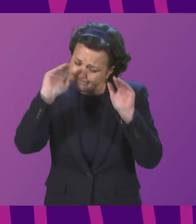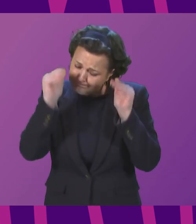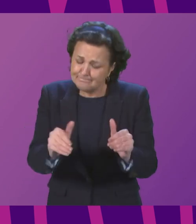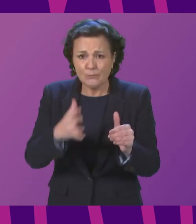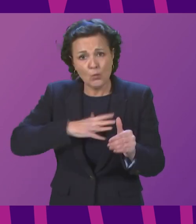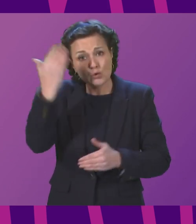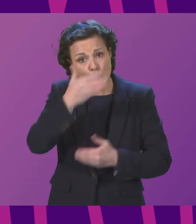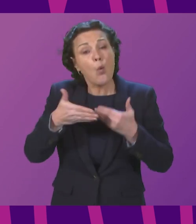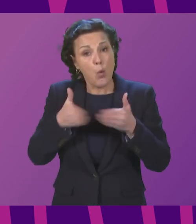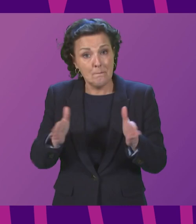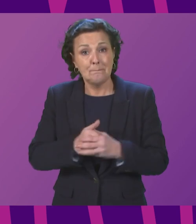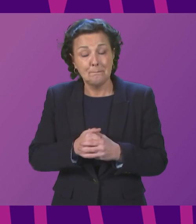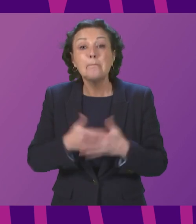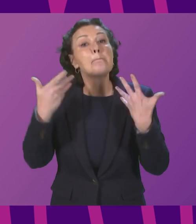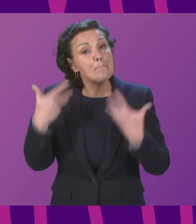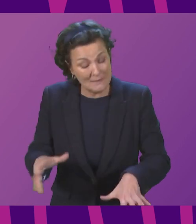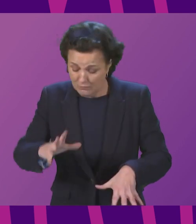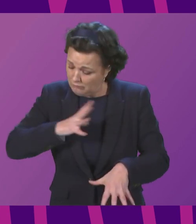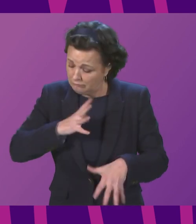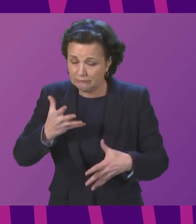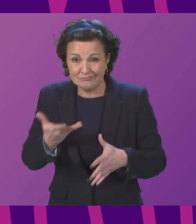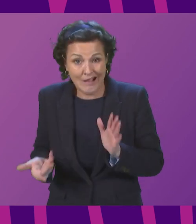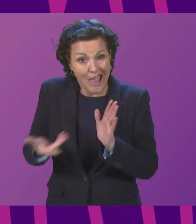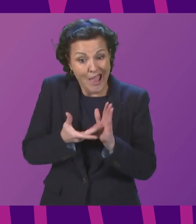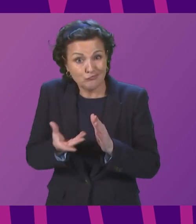We have already provided additional resources, so there are already additional teachers in